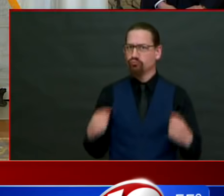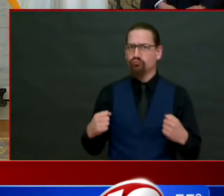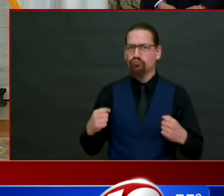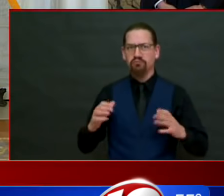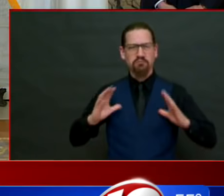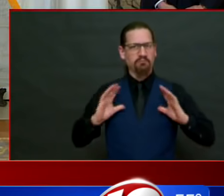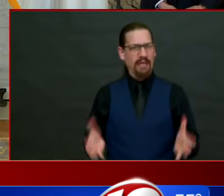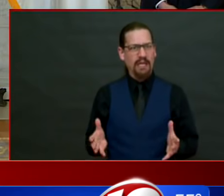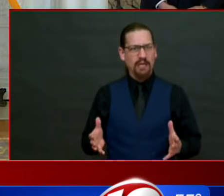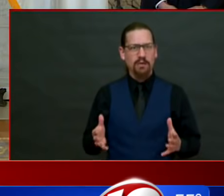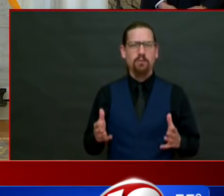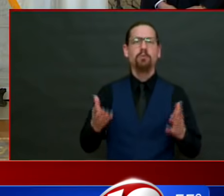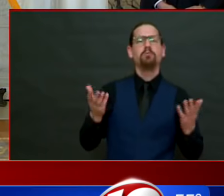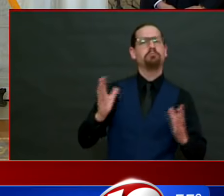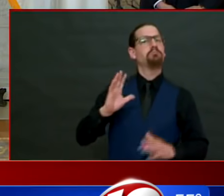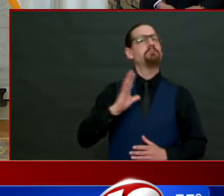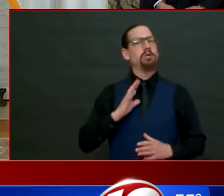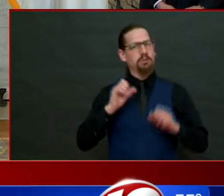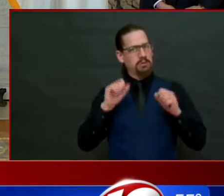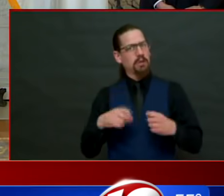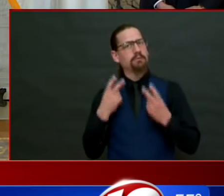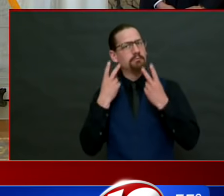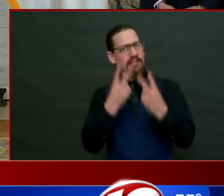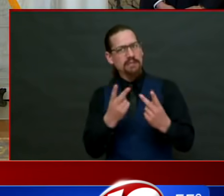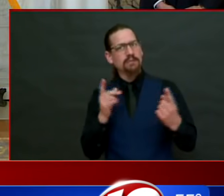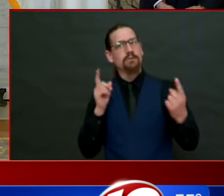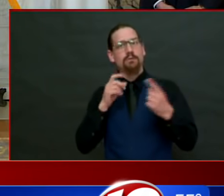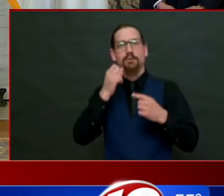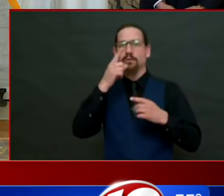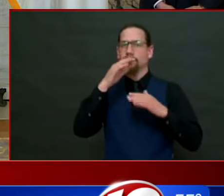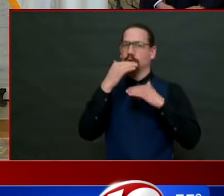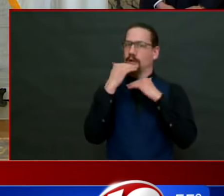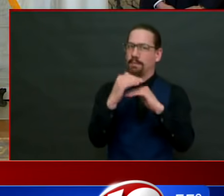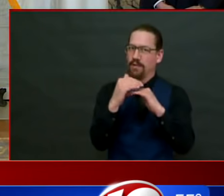CROWD. THAT IS MY ASK OF YOU.